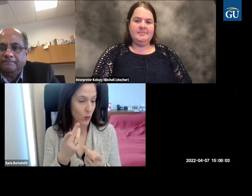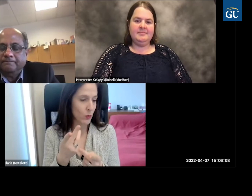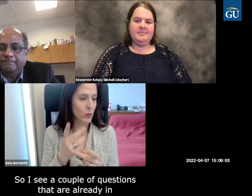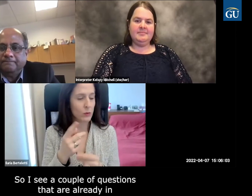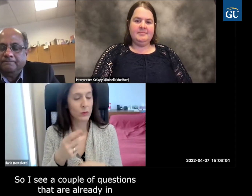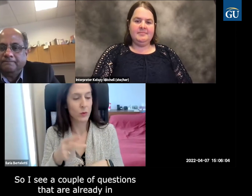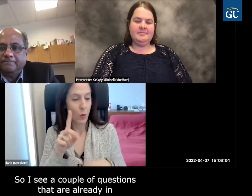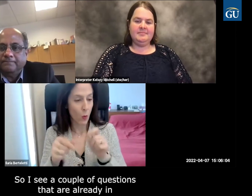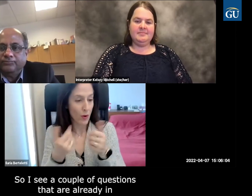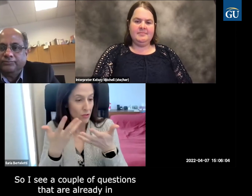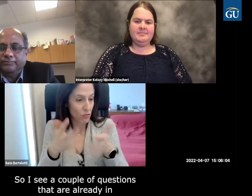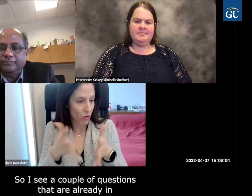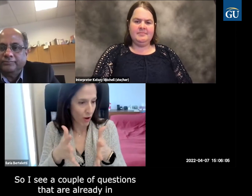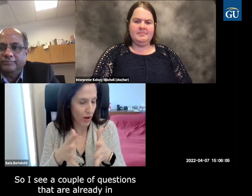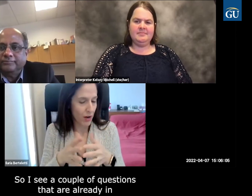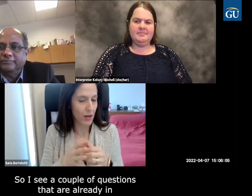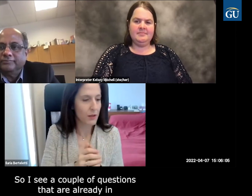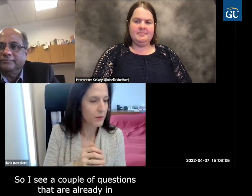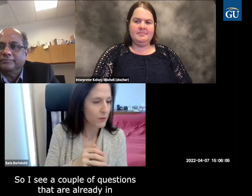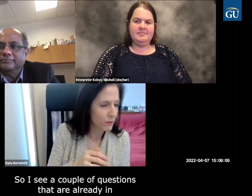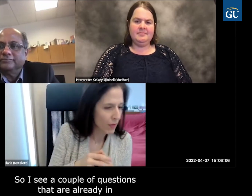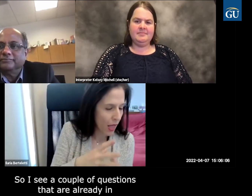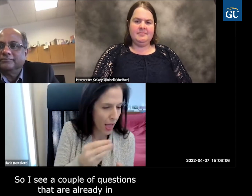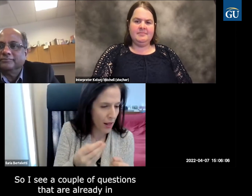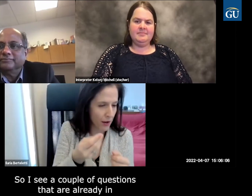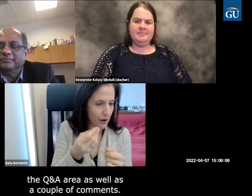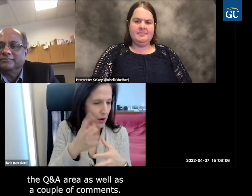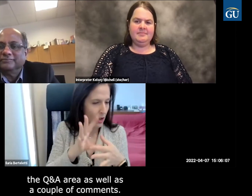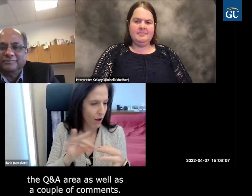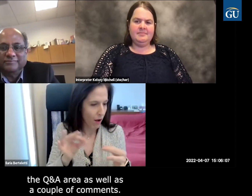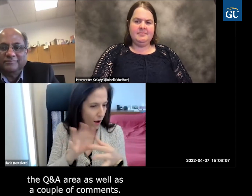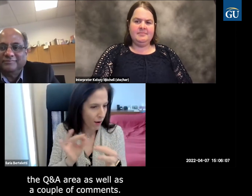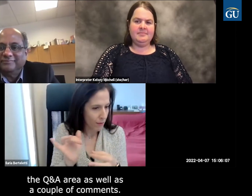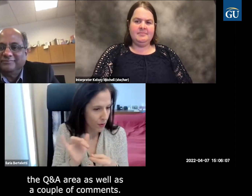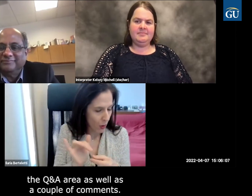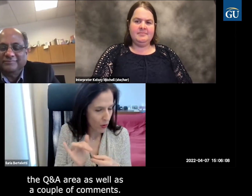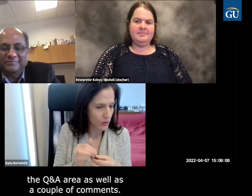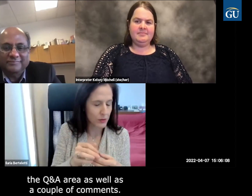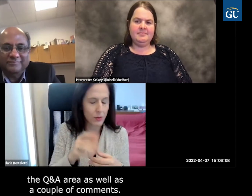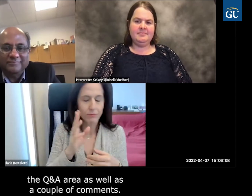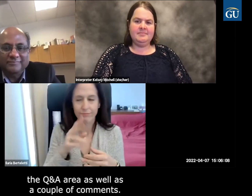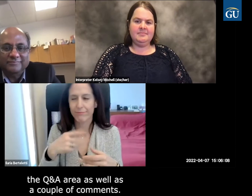so i see a couple of questions that are